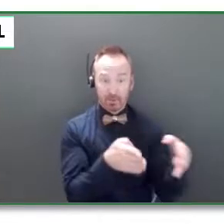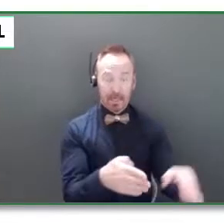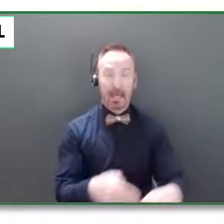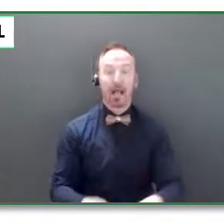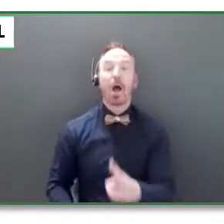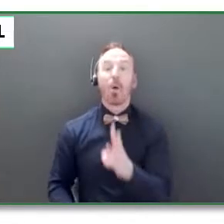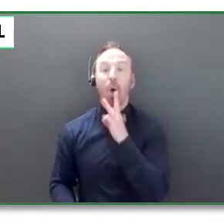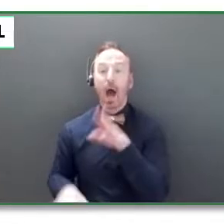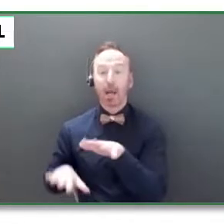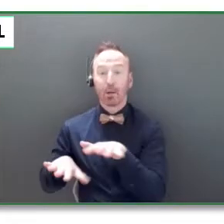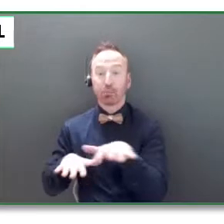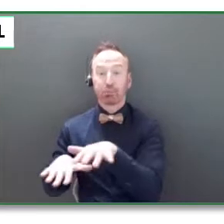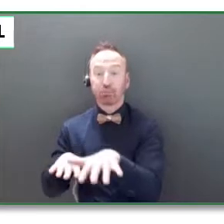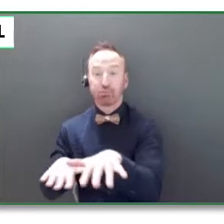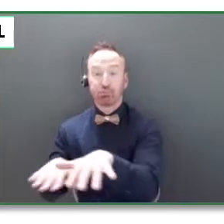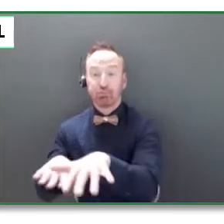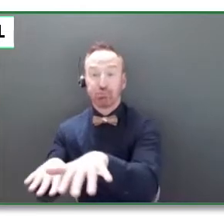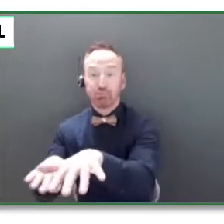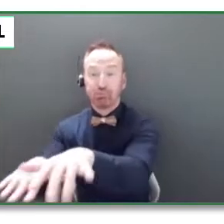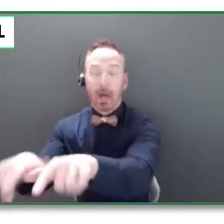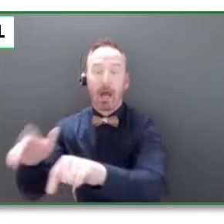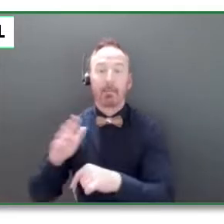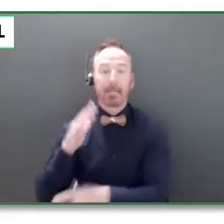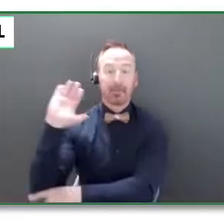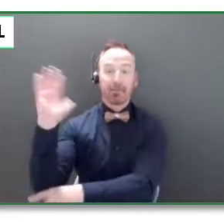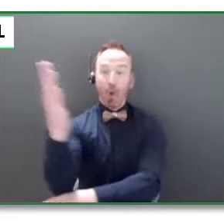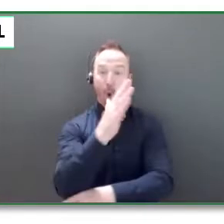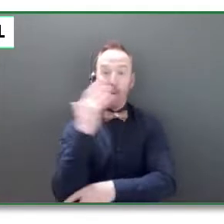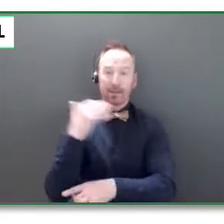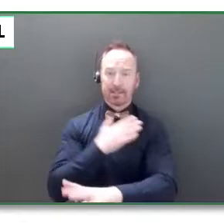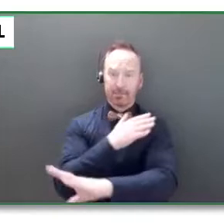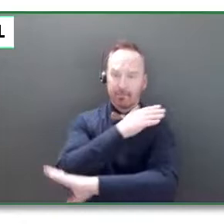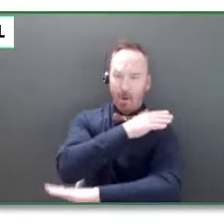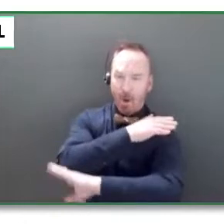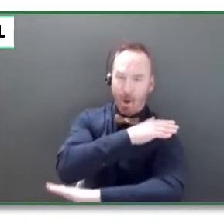fall. Our team has taught me that beauty is way more than we might assume from a